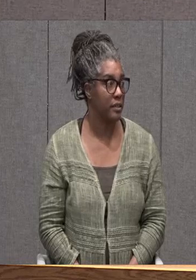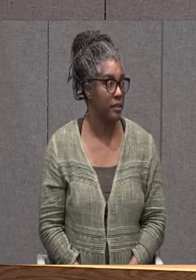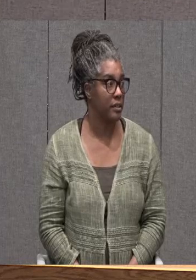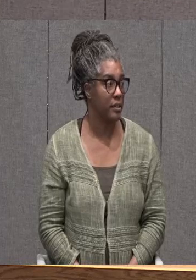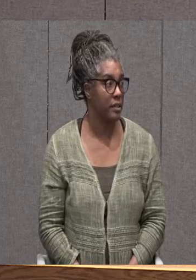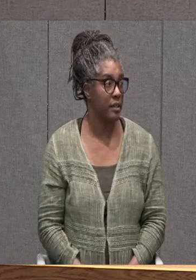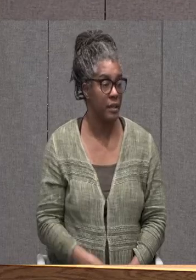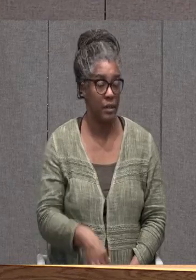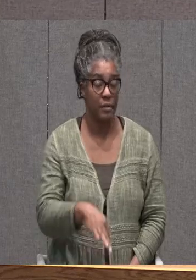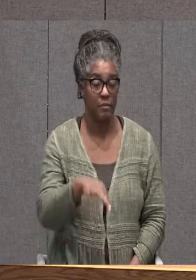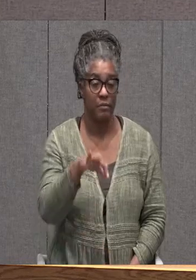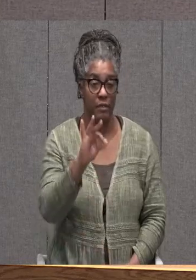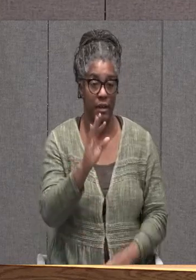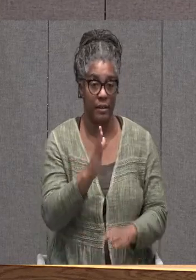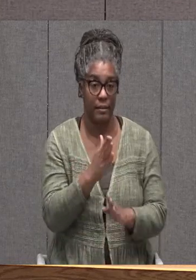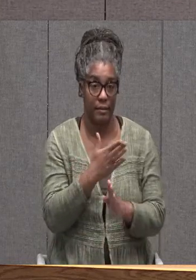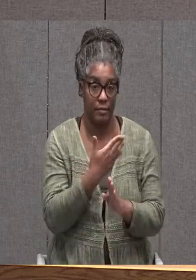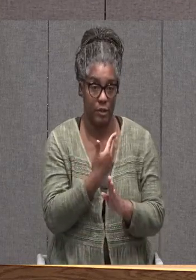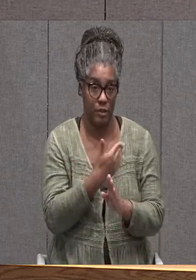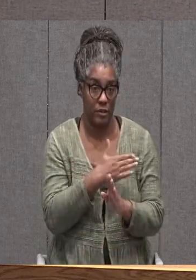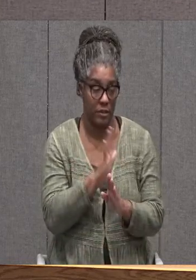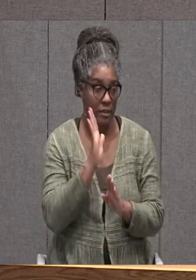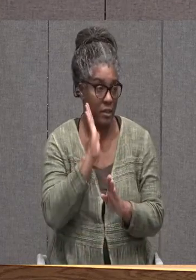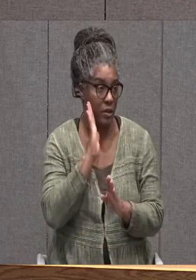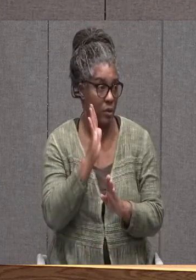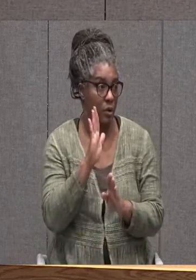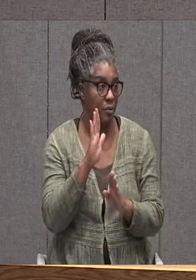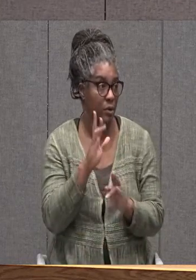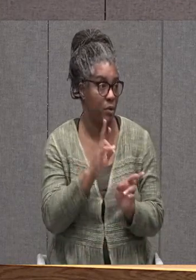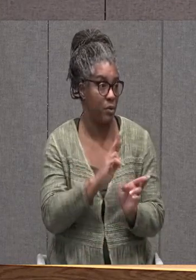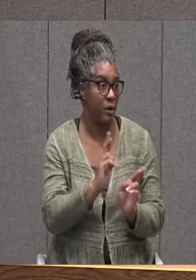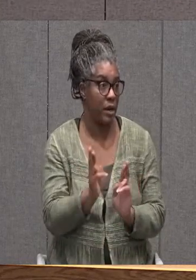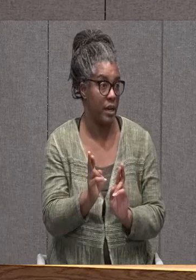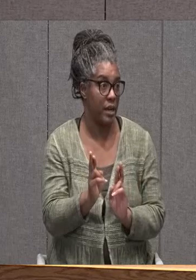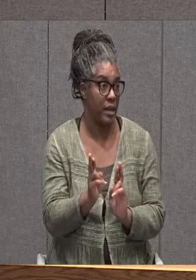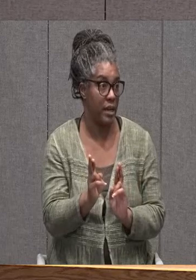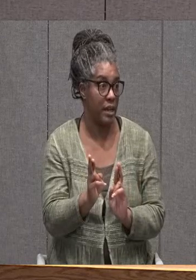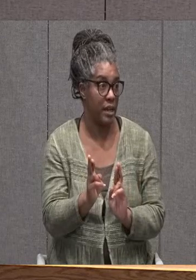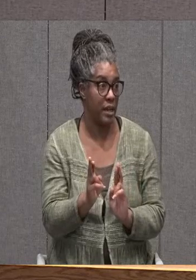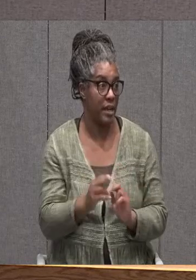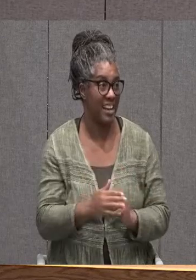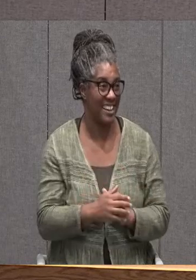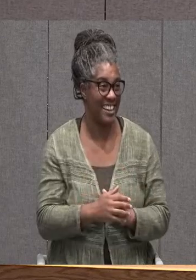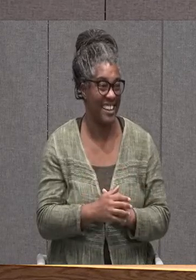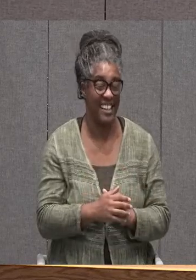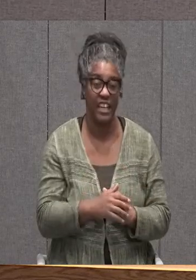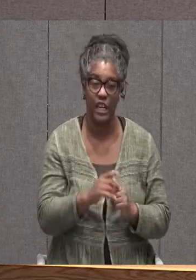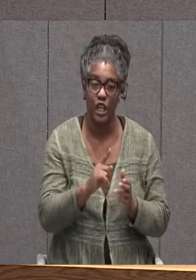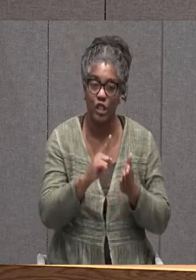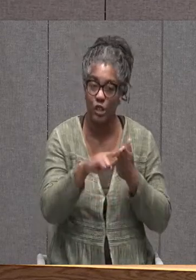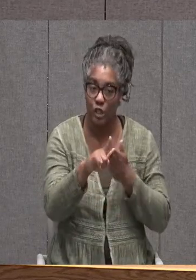and we will be ready. Check your space, even if we're at home,